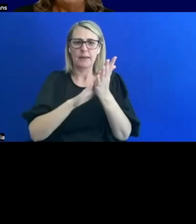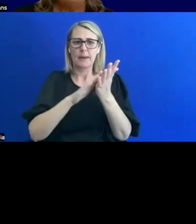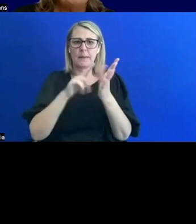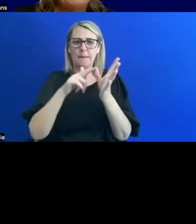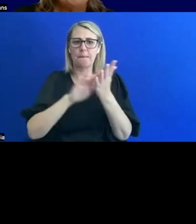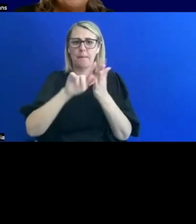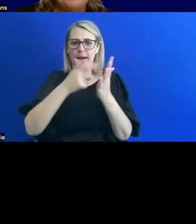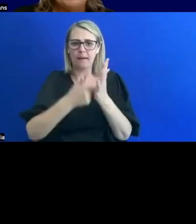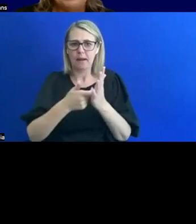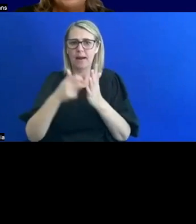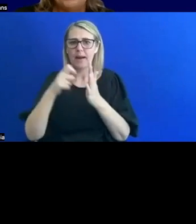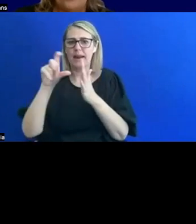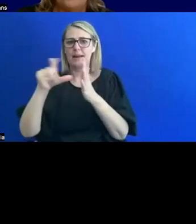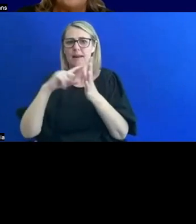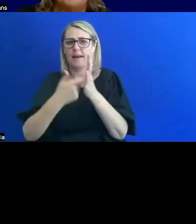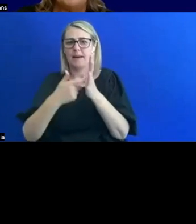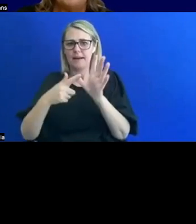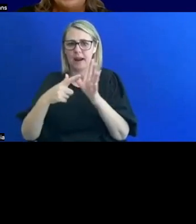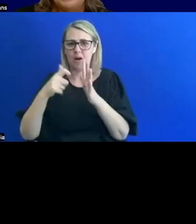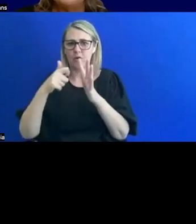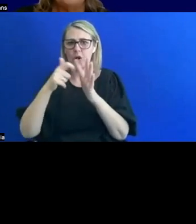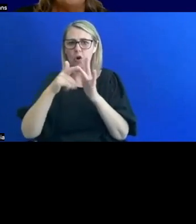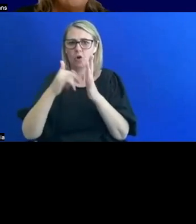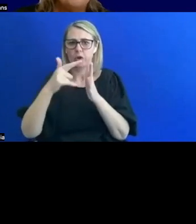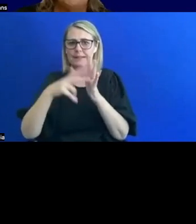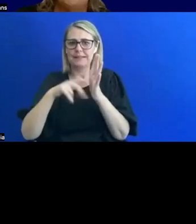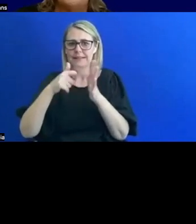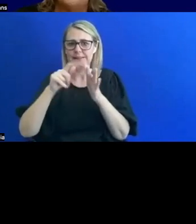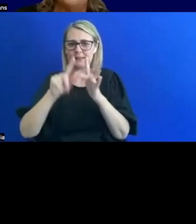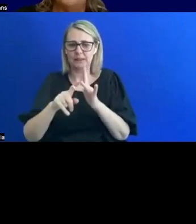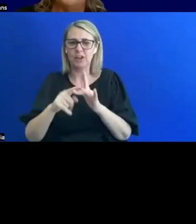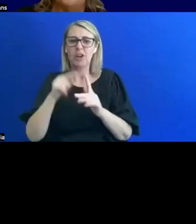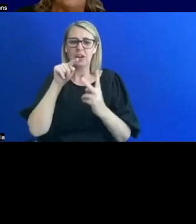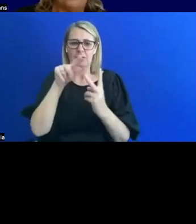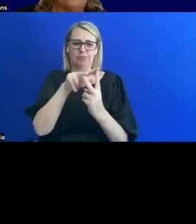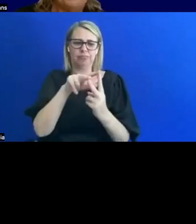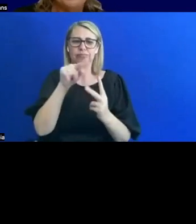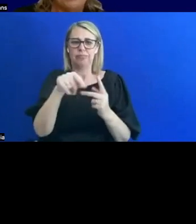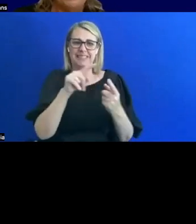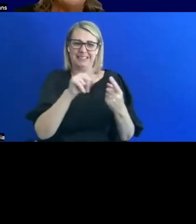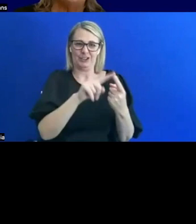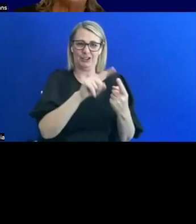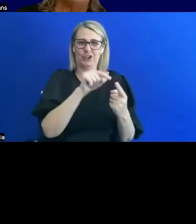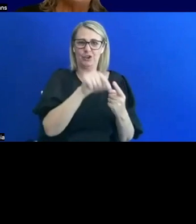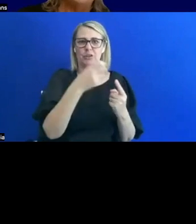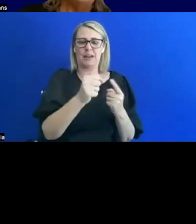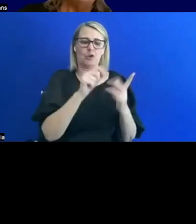Kelly Mahler particularly, as an OT, has some wonderful resources on her website, which is